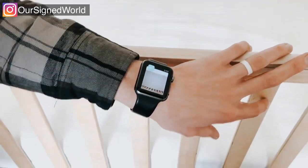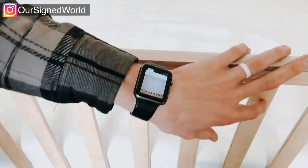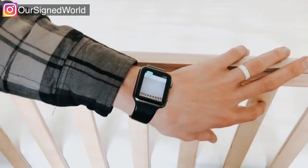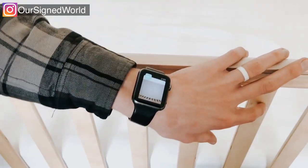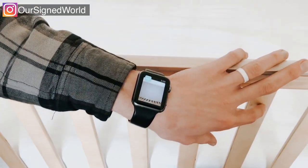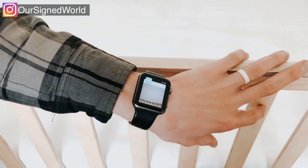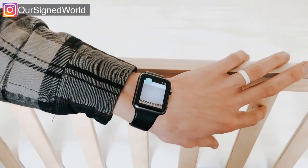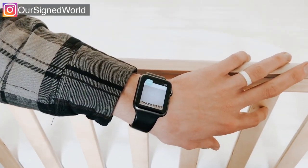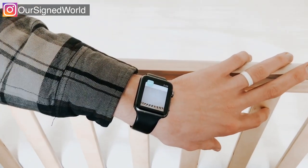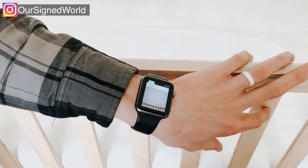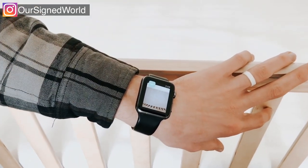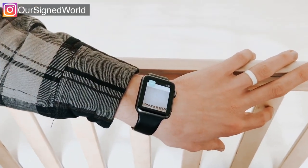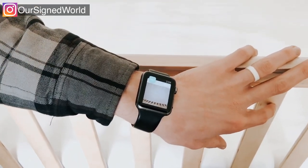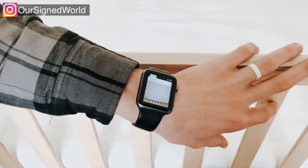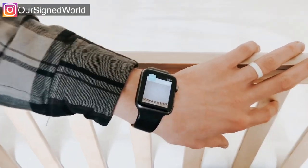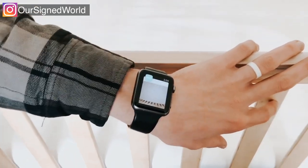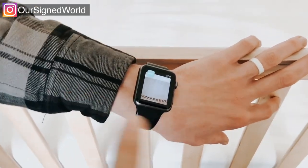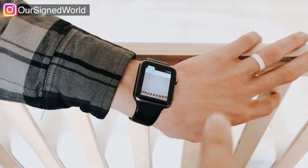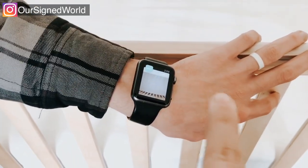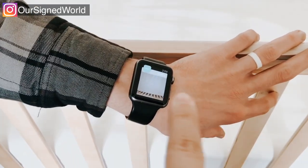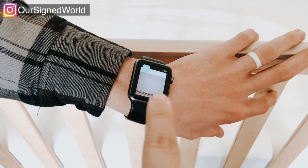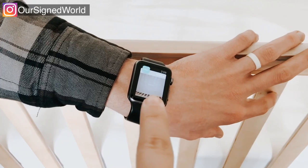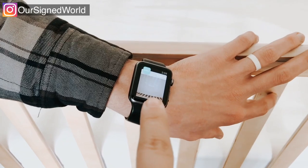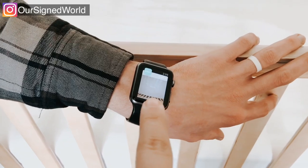So my phone just got the alert, his phone has the alert. (baby crying)